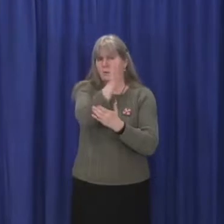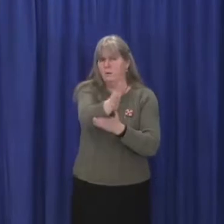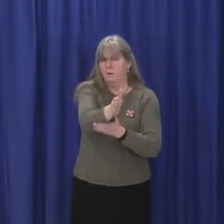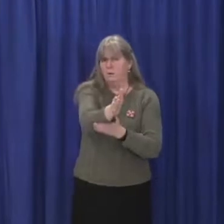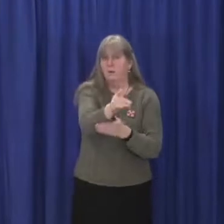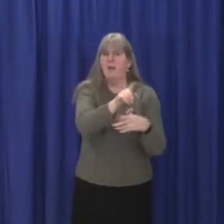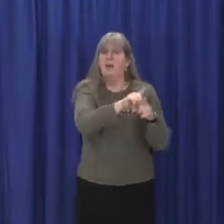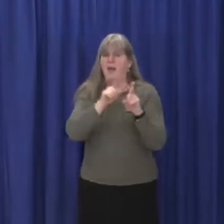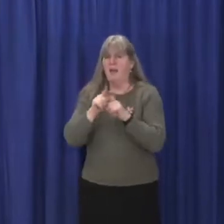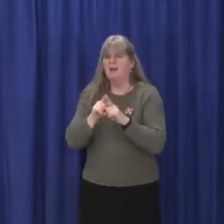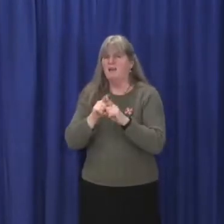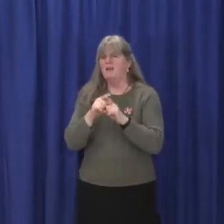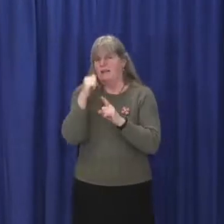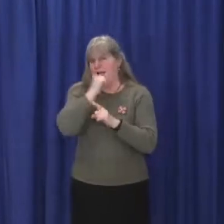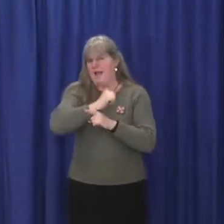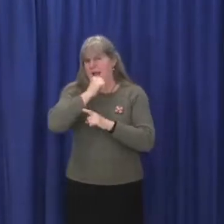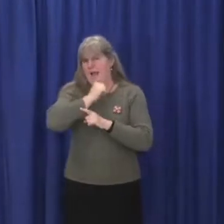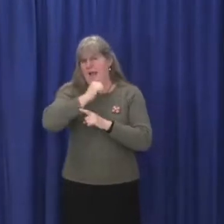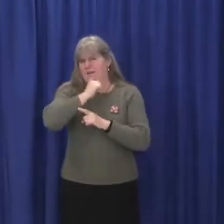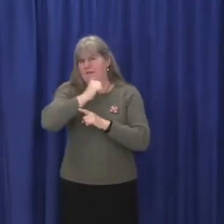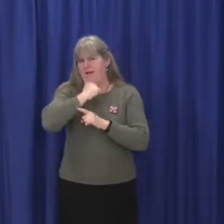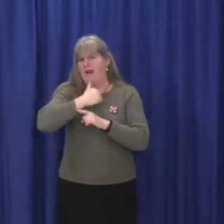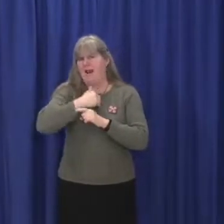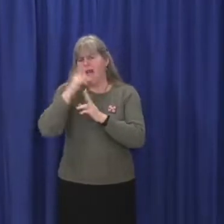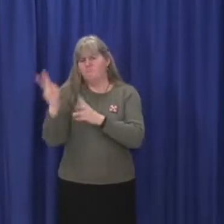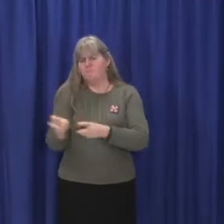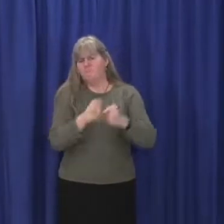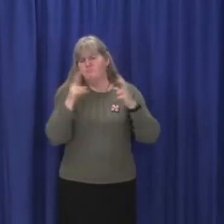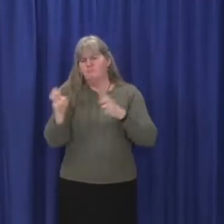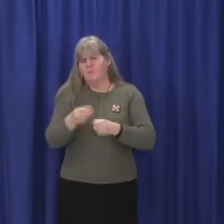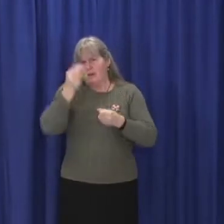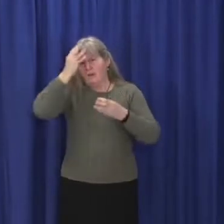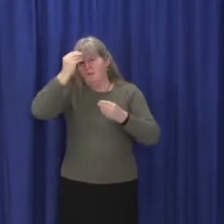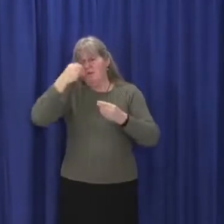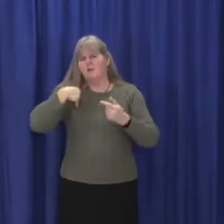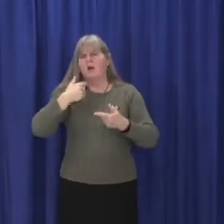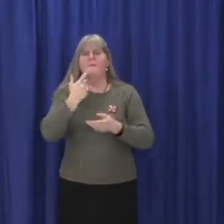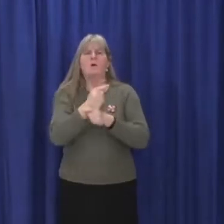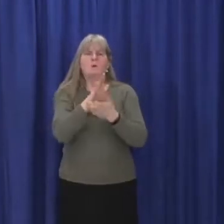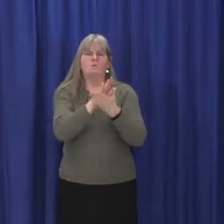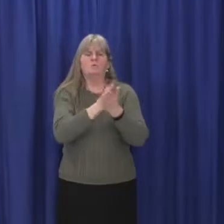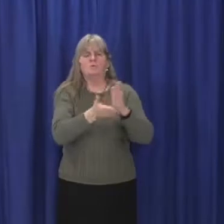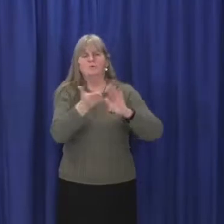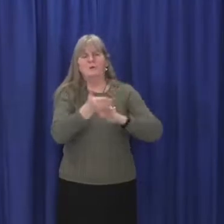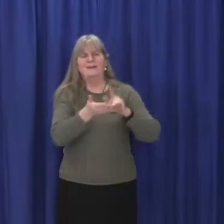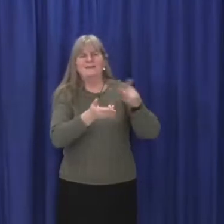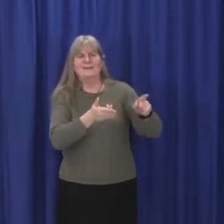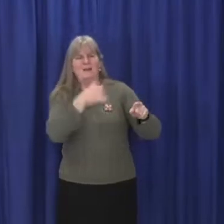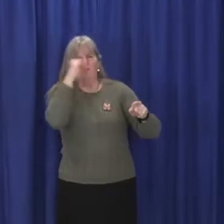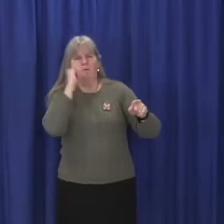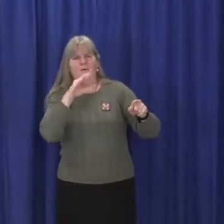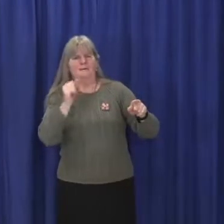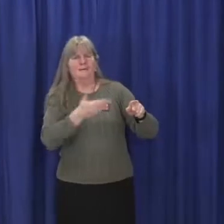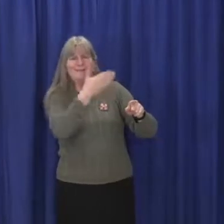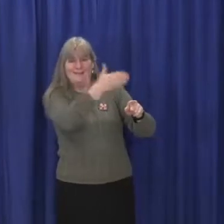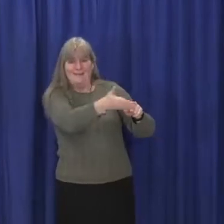regular daily updates on yukon.ca about school operations. Thank you to all of you